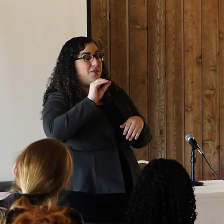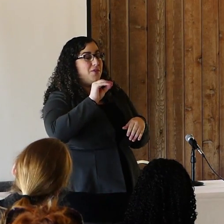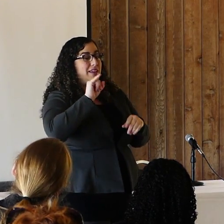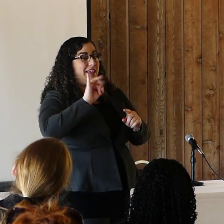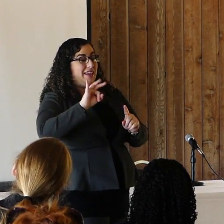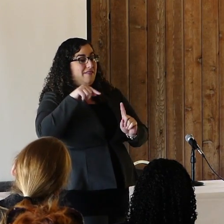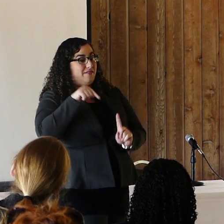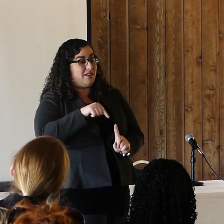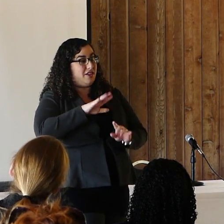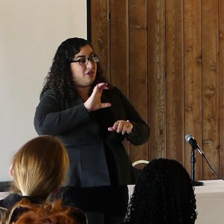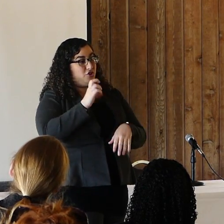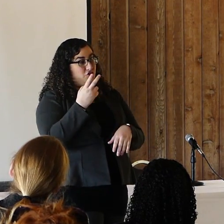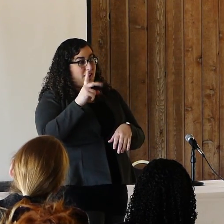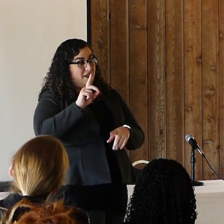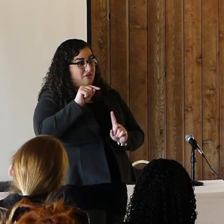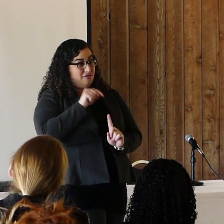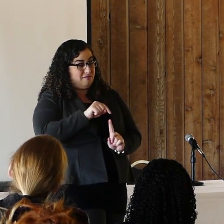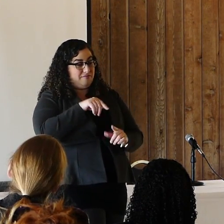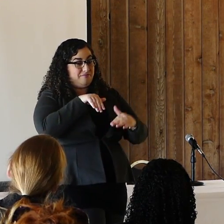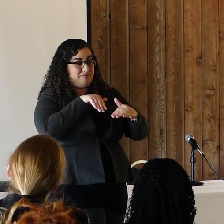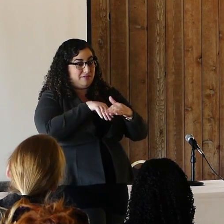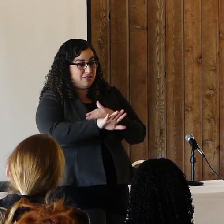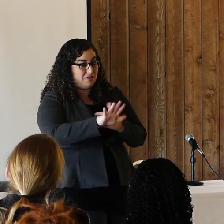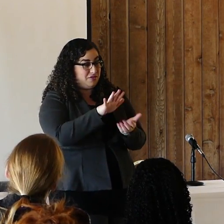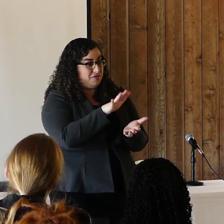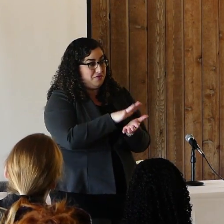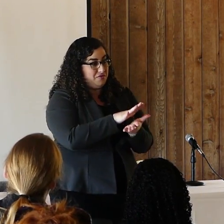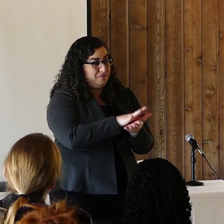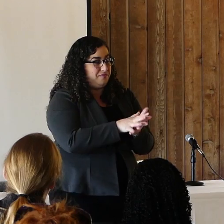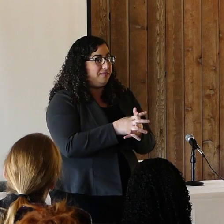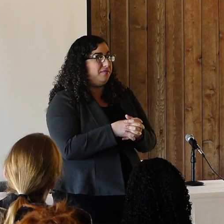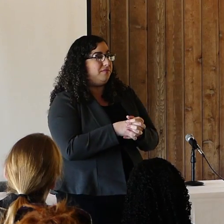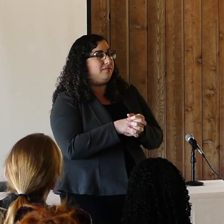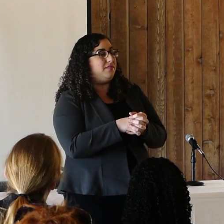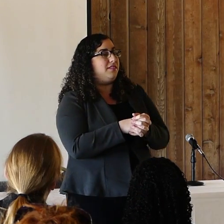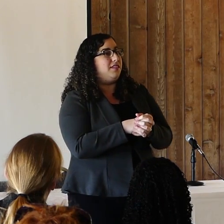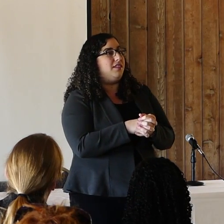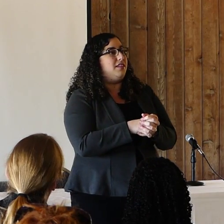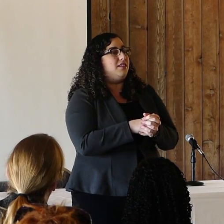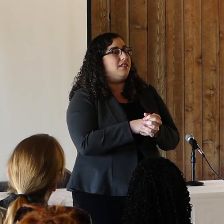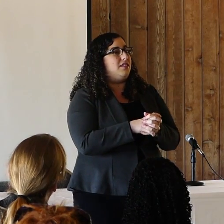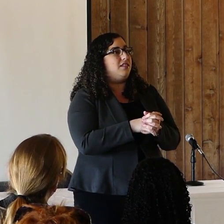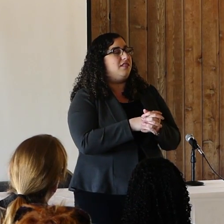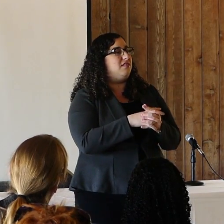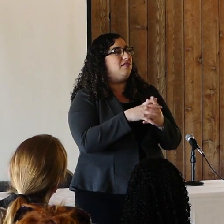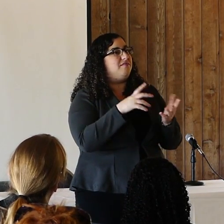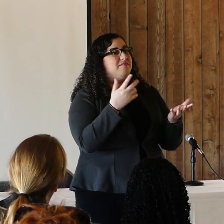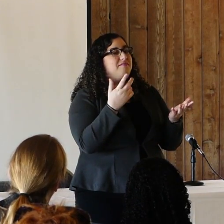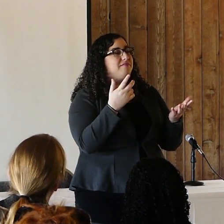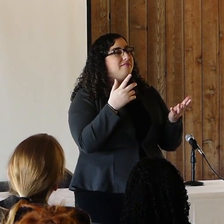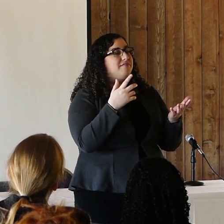And I'll explain why in just a moment. But. If you have a child who enters